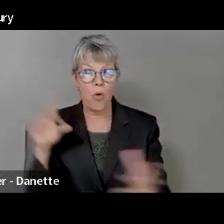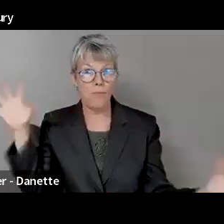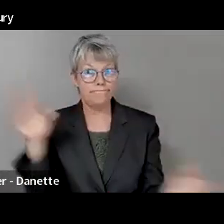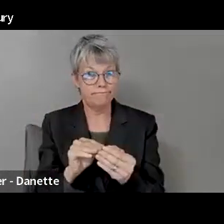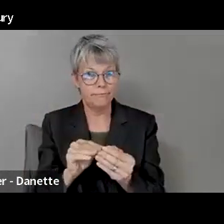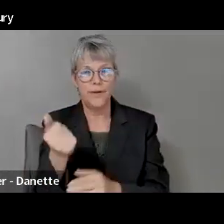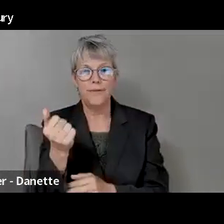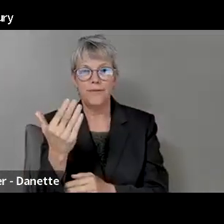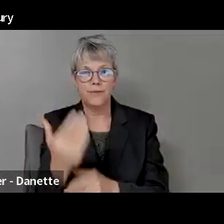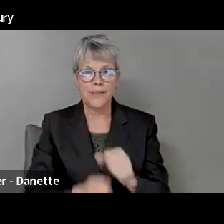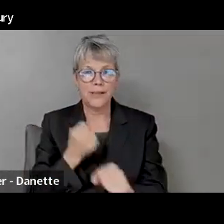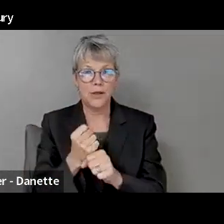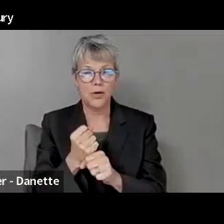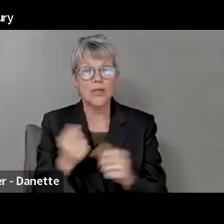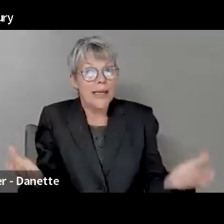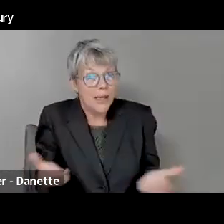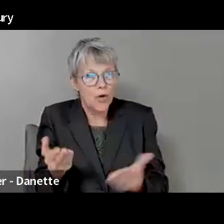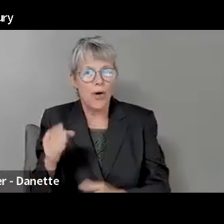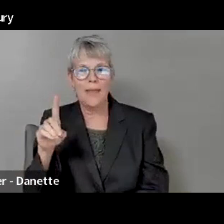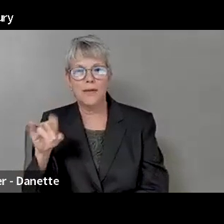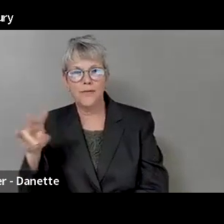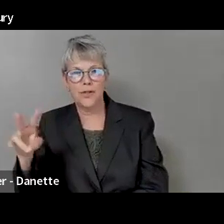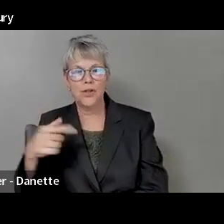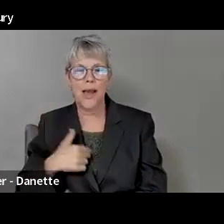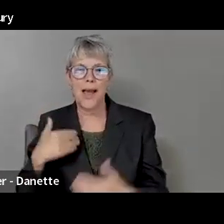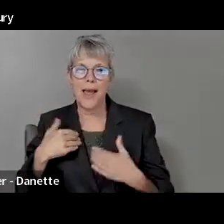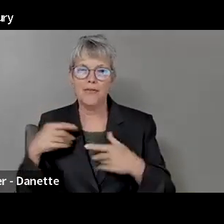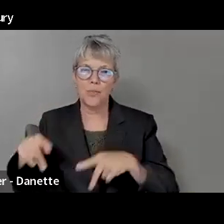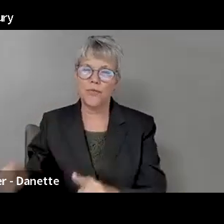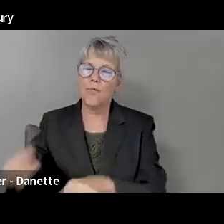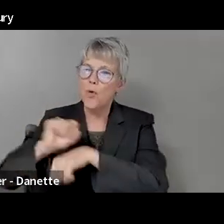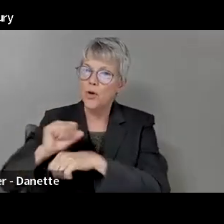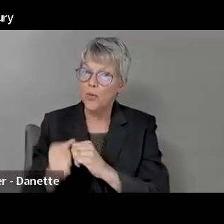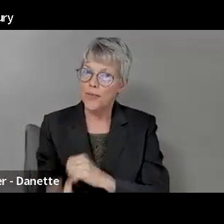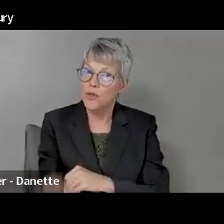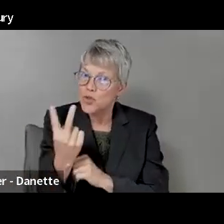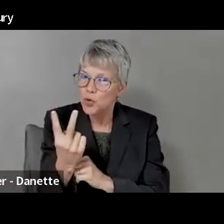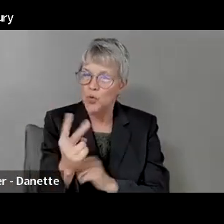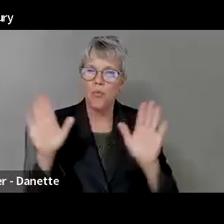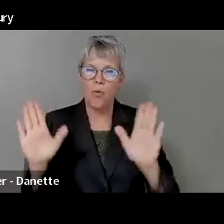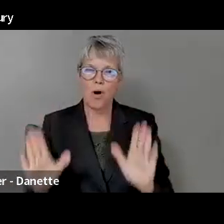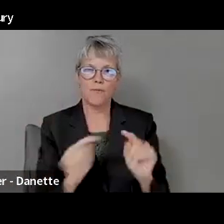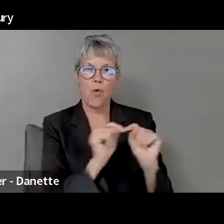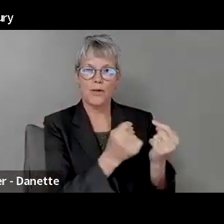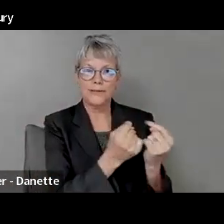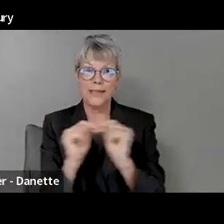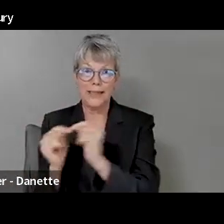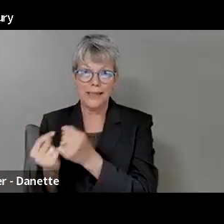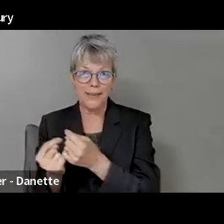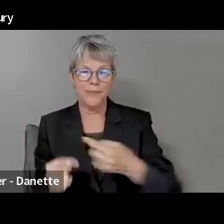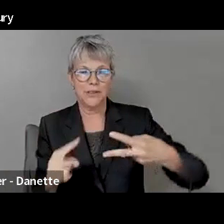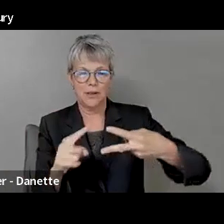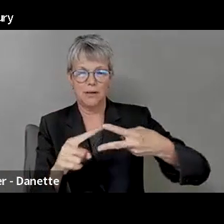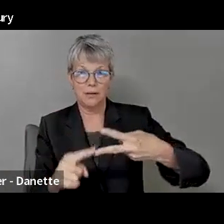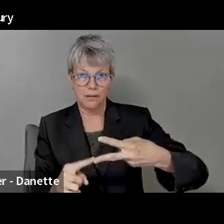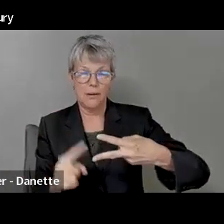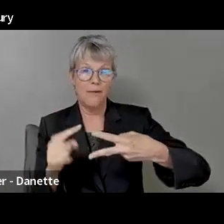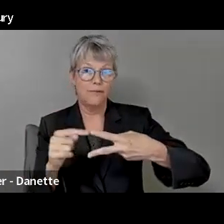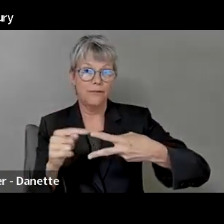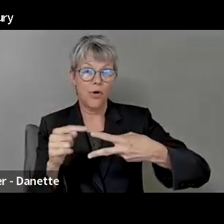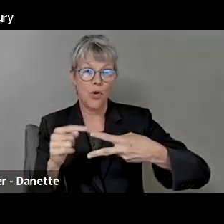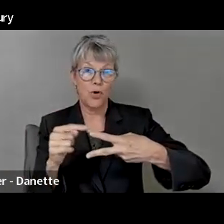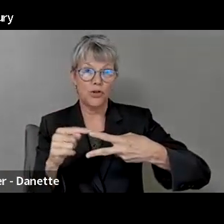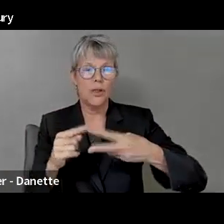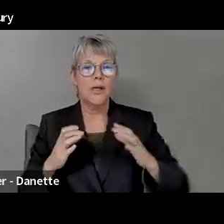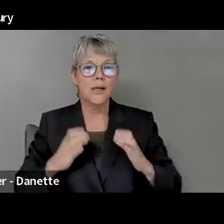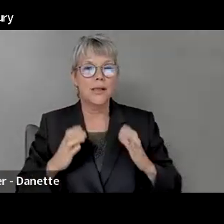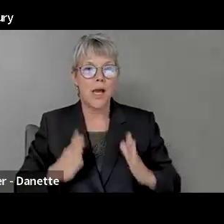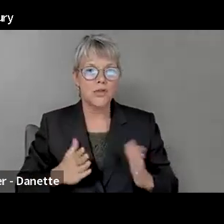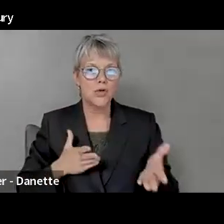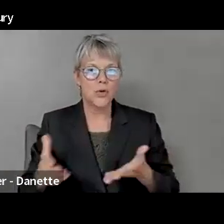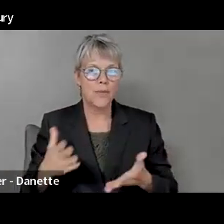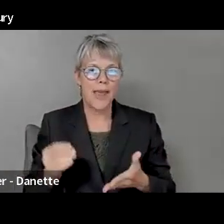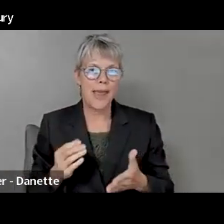Jennifer Meade (she/her): So here at the division I have the privilege of working with two wonderful teams in my section, and the first of those is the customer service and consumer rights team.